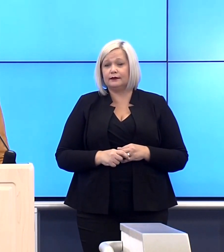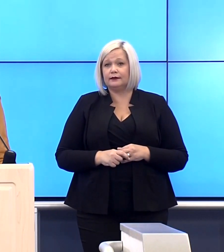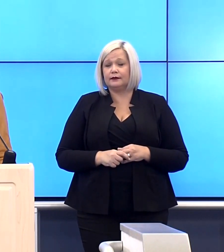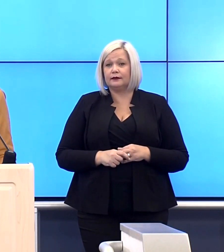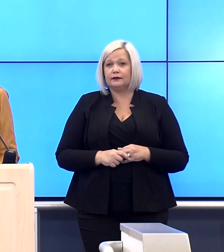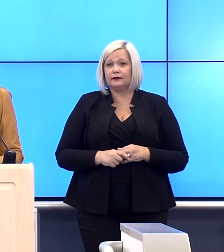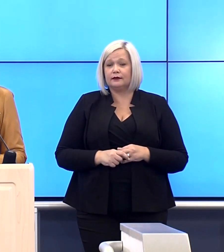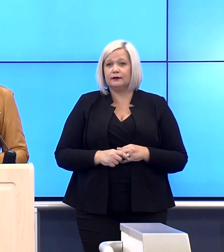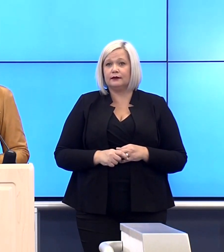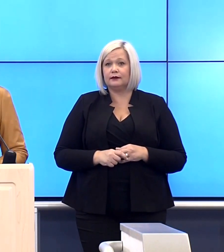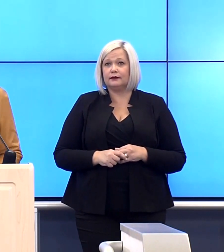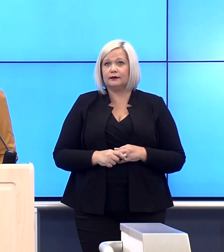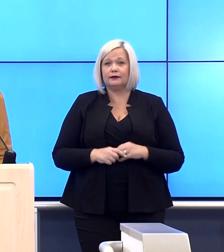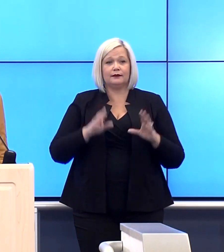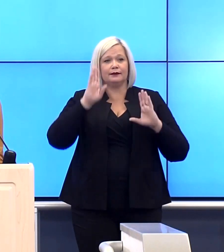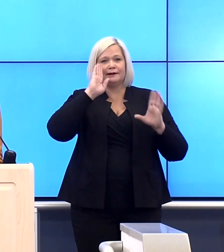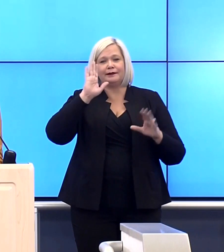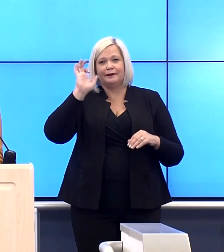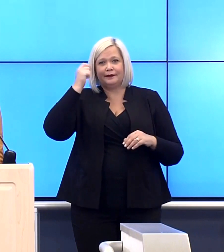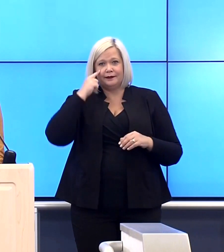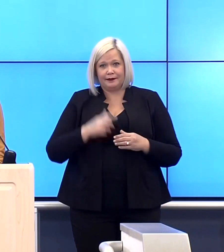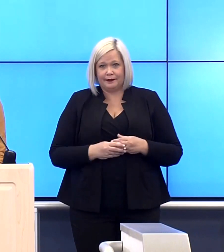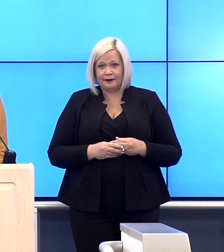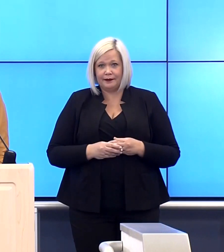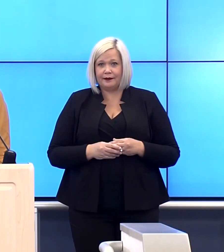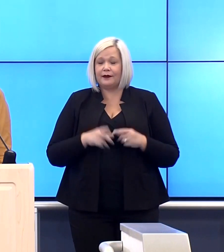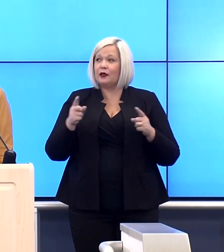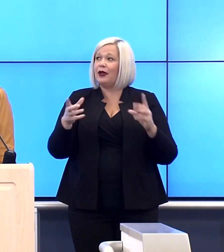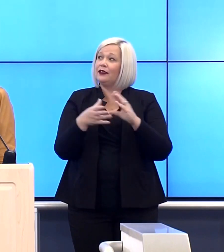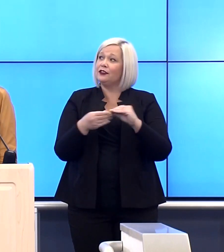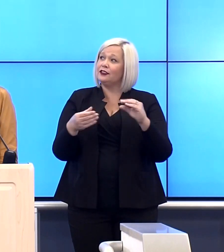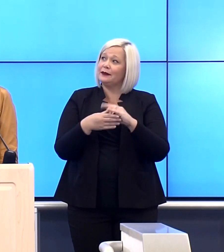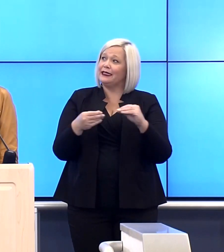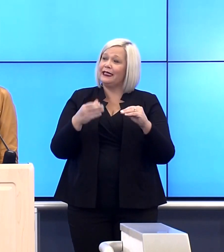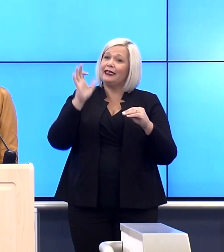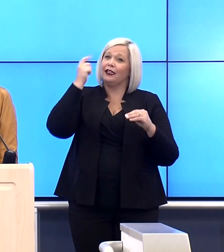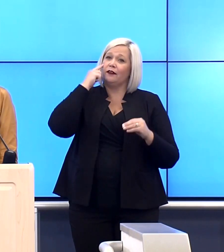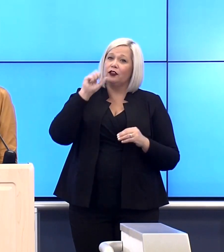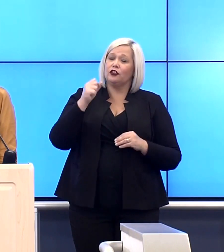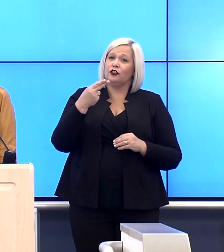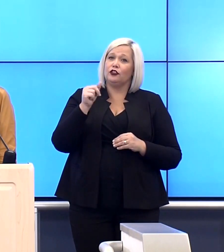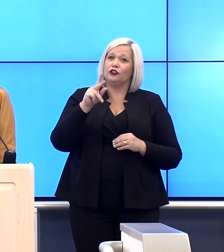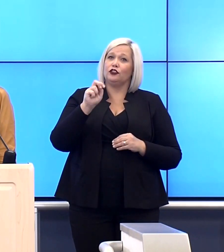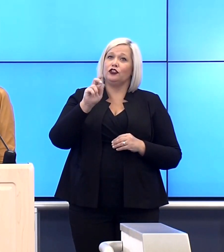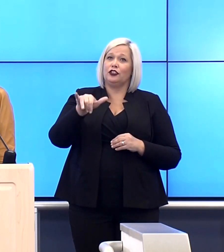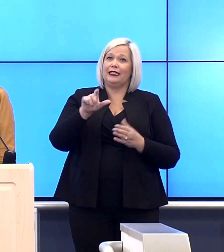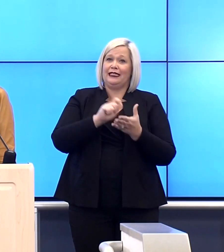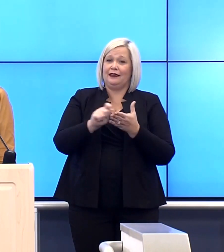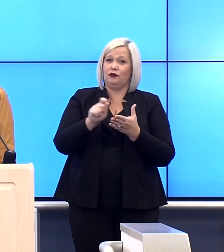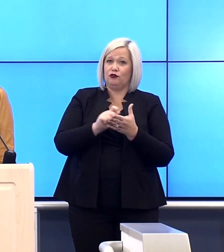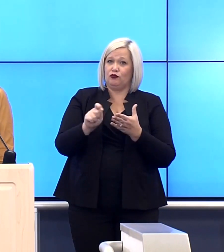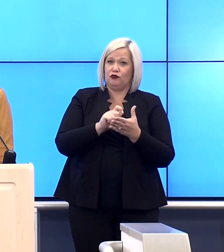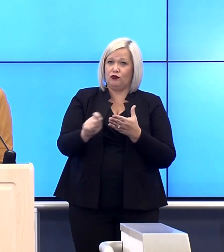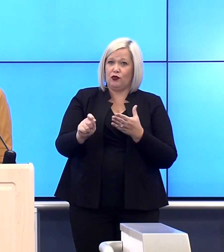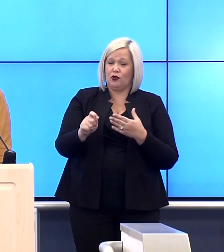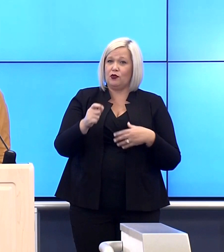FROM GREG WITH TV 4. >> HI, GOVERNOR. HI, GOVERNOR. SO WHILE YOU WERE SPEAKING --